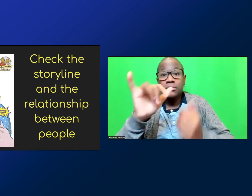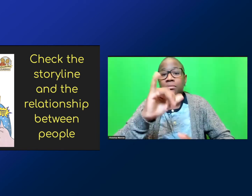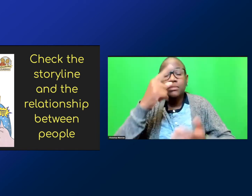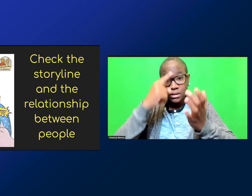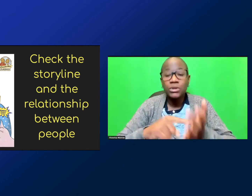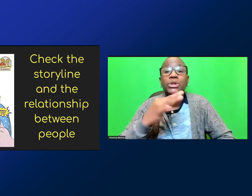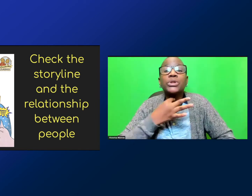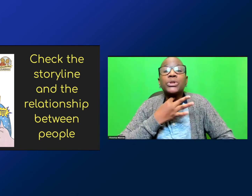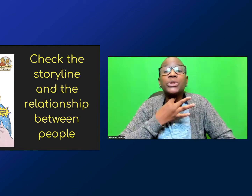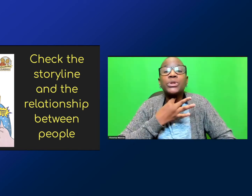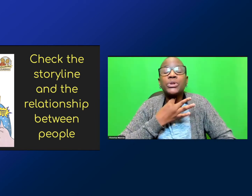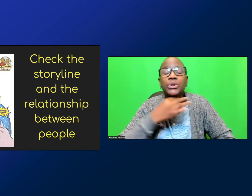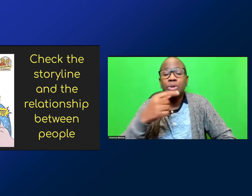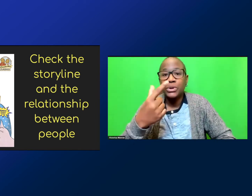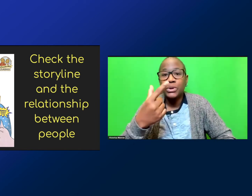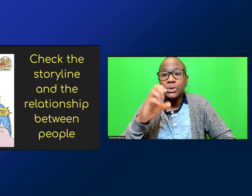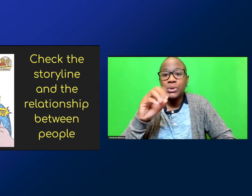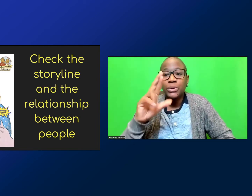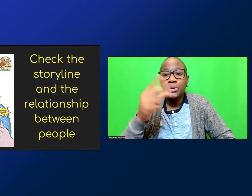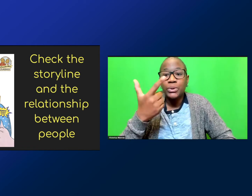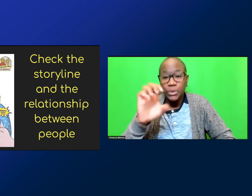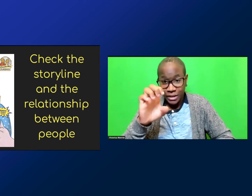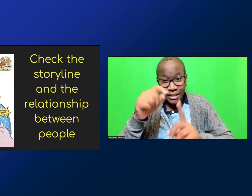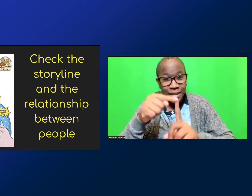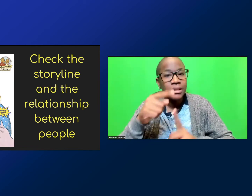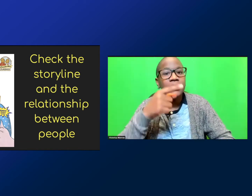moving on to the next messaging is something that you could use to analyze it you know what